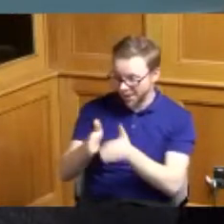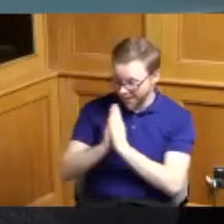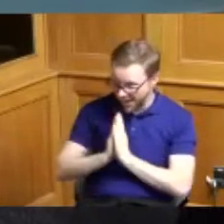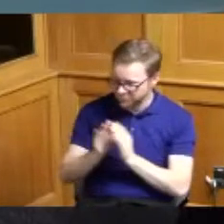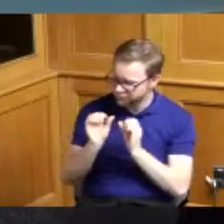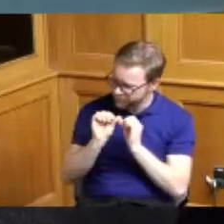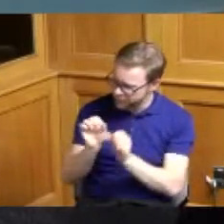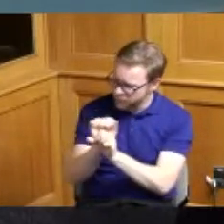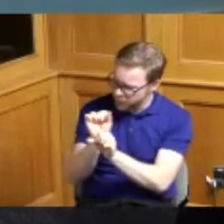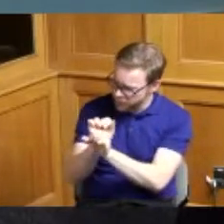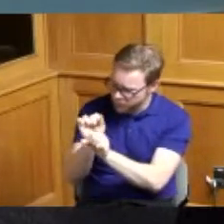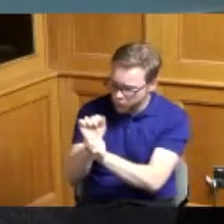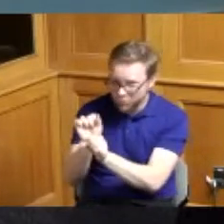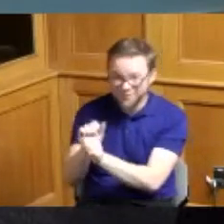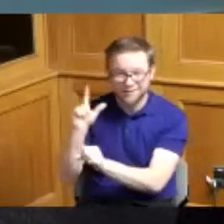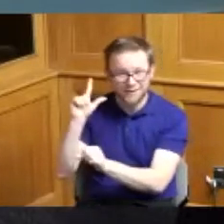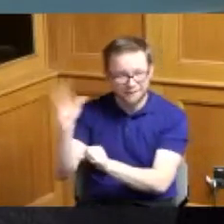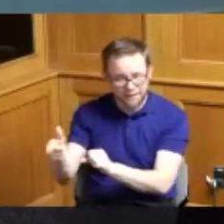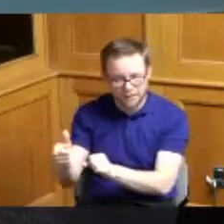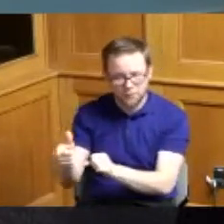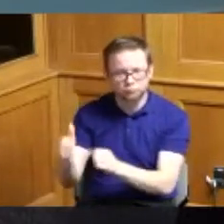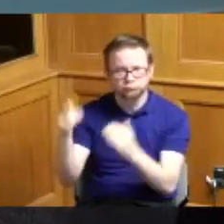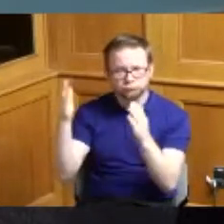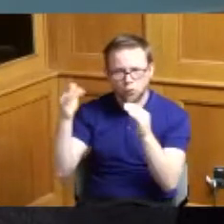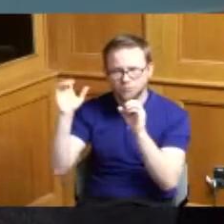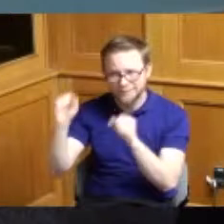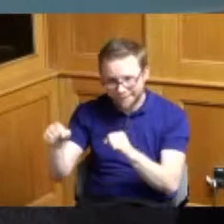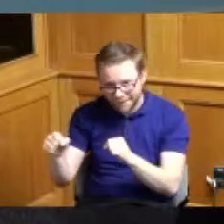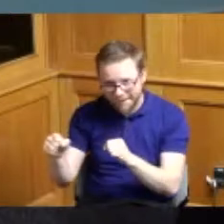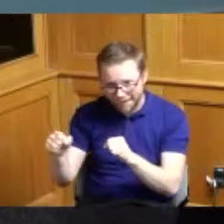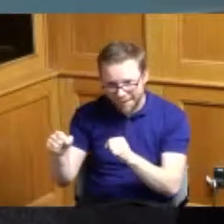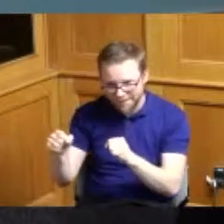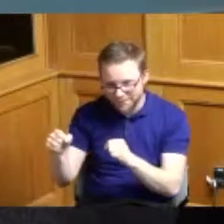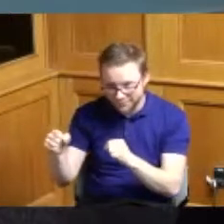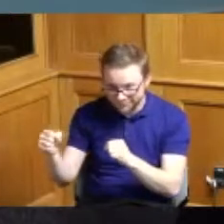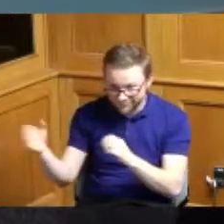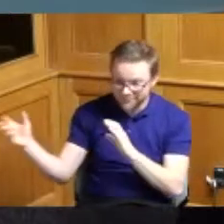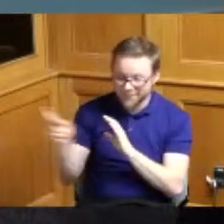to bring something hopefully back to us with the Bengals in it without any additional cost